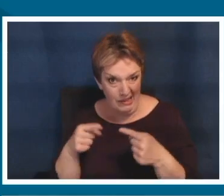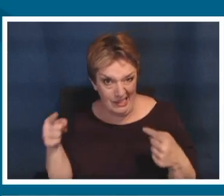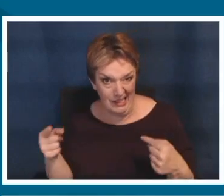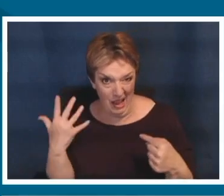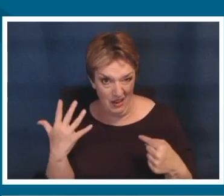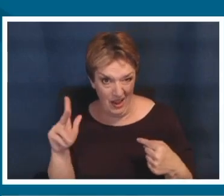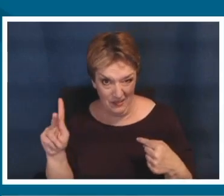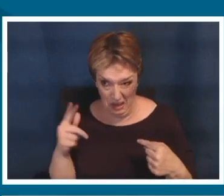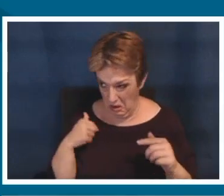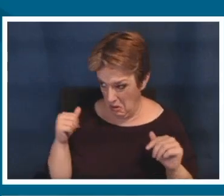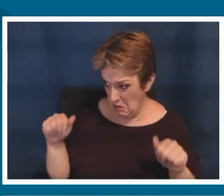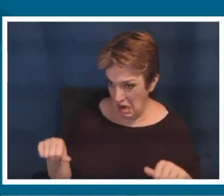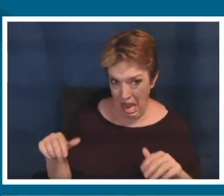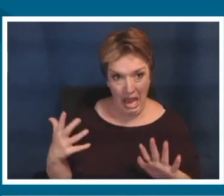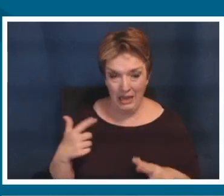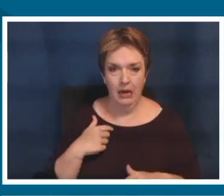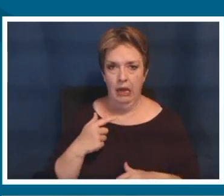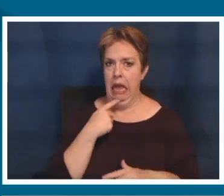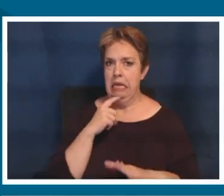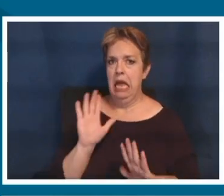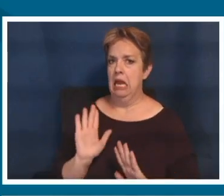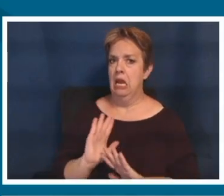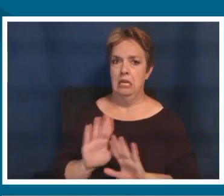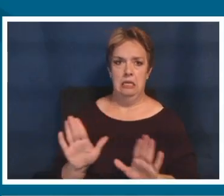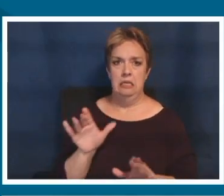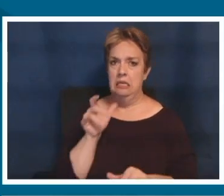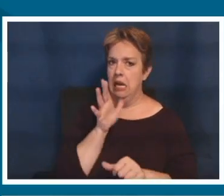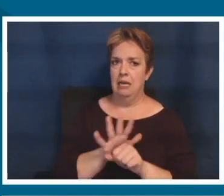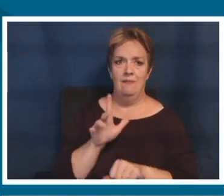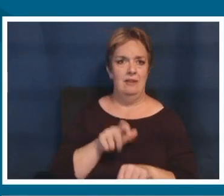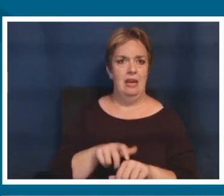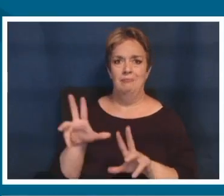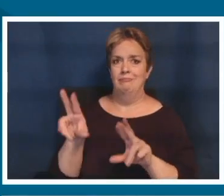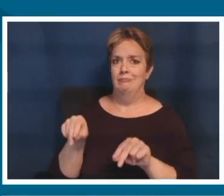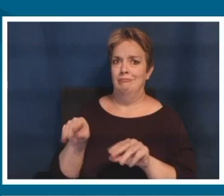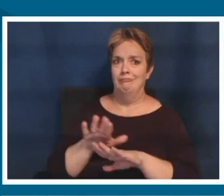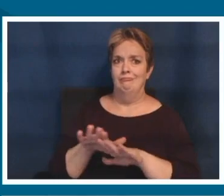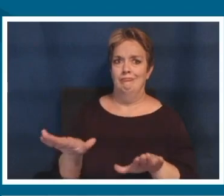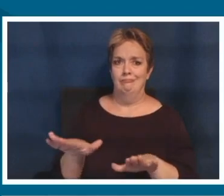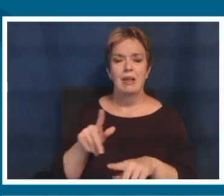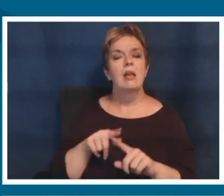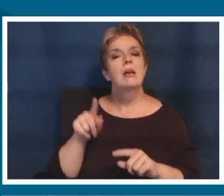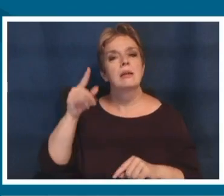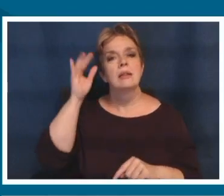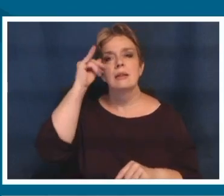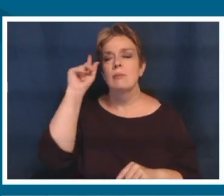nah guys we don't of time but they thought about